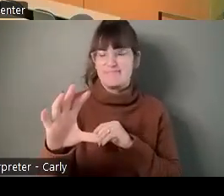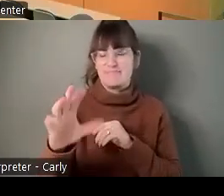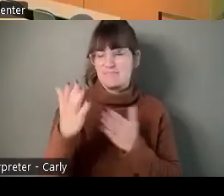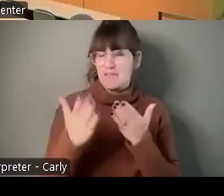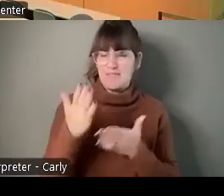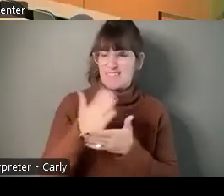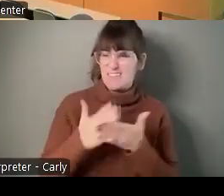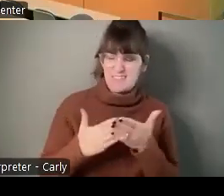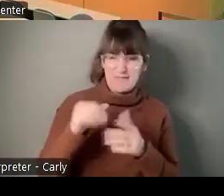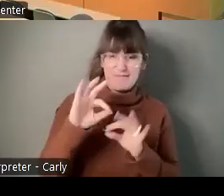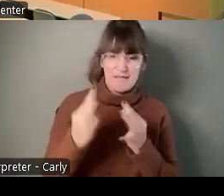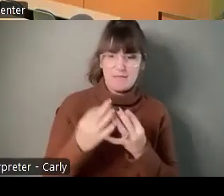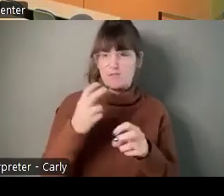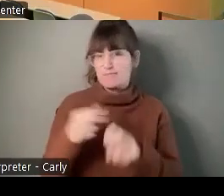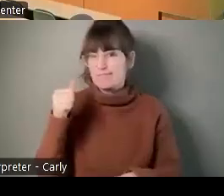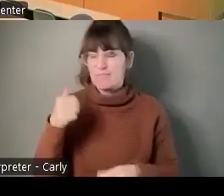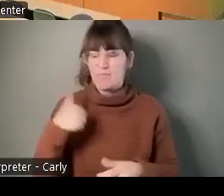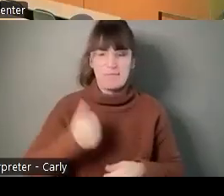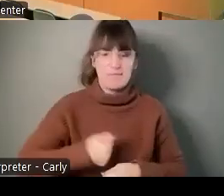are making it harder for them. Like a lot of expressed emotion in the families like I've been